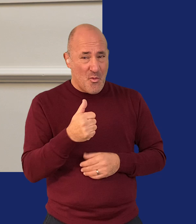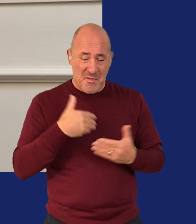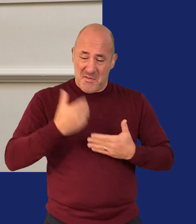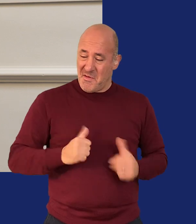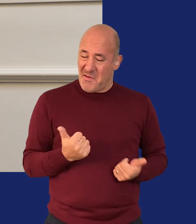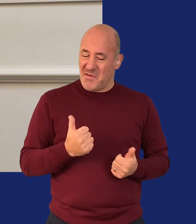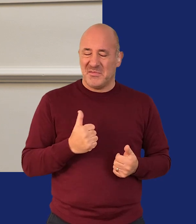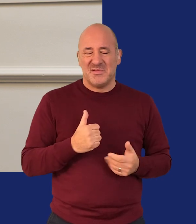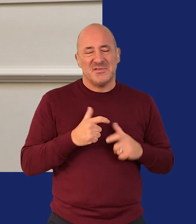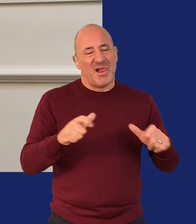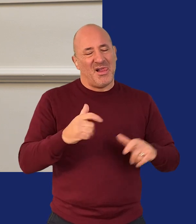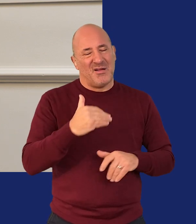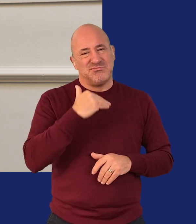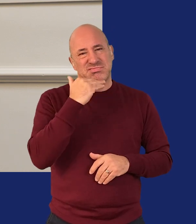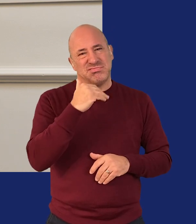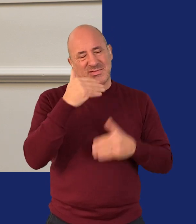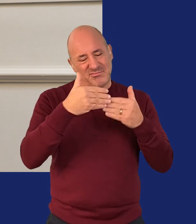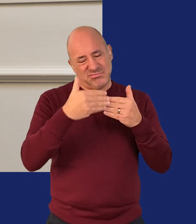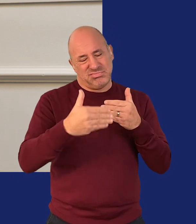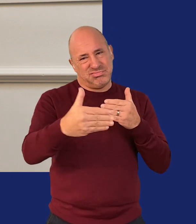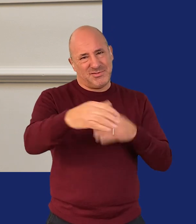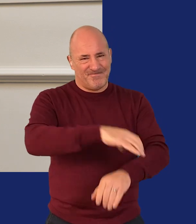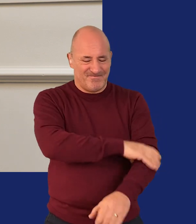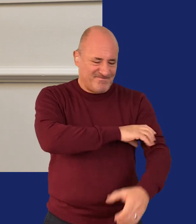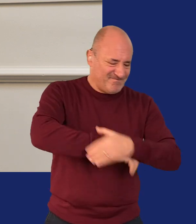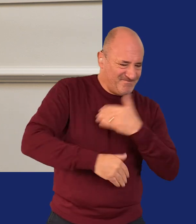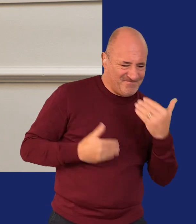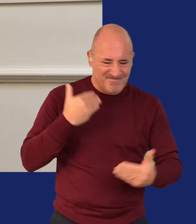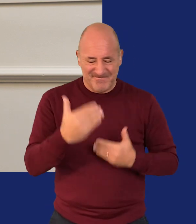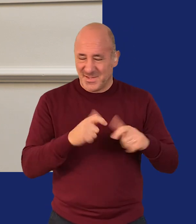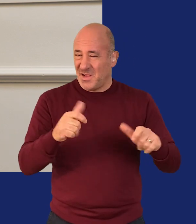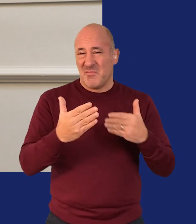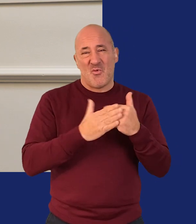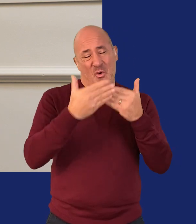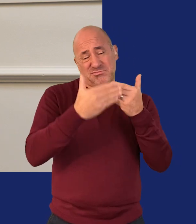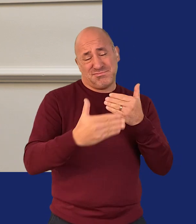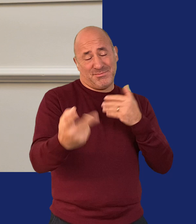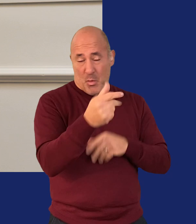to support inclusive recruitment, there's also, uh, uh, quite,